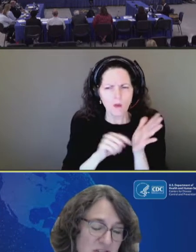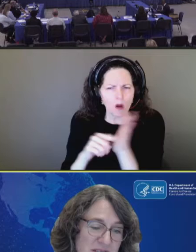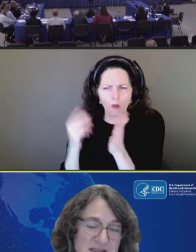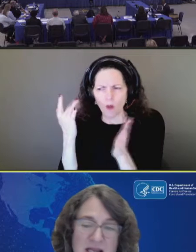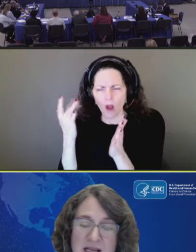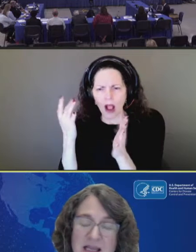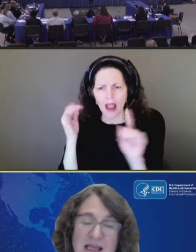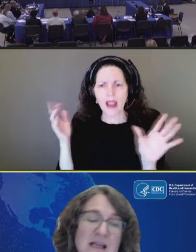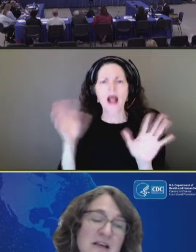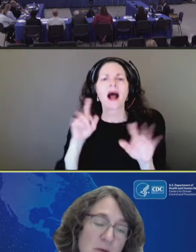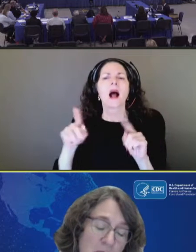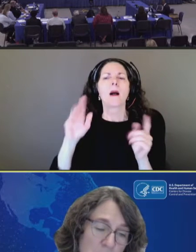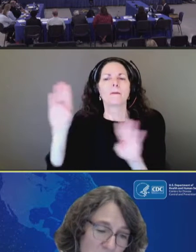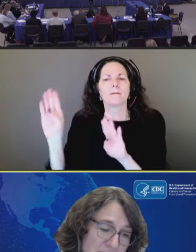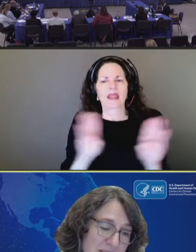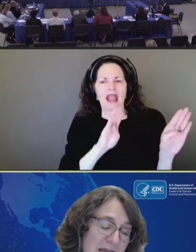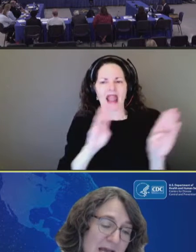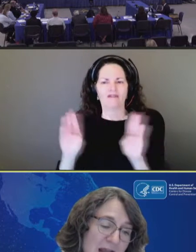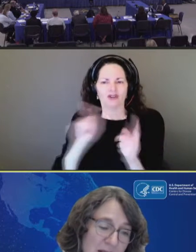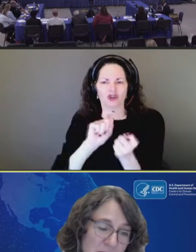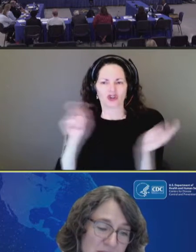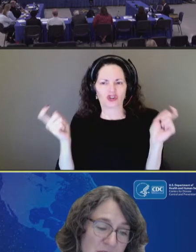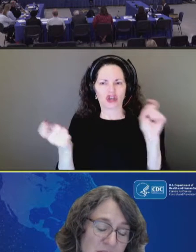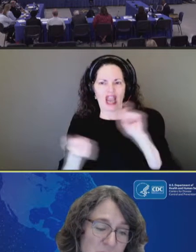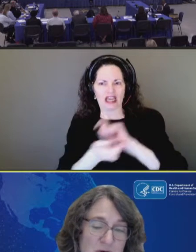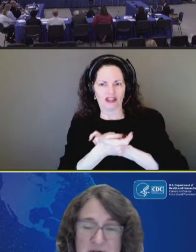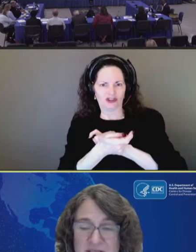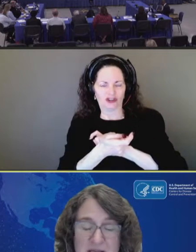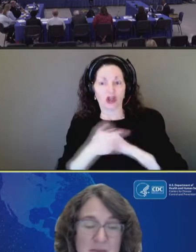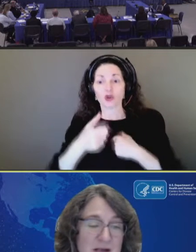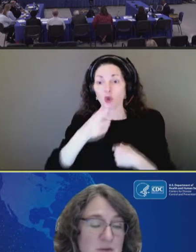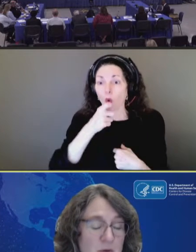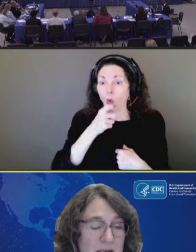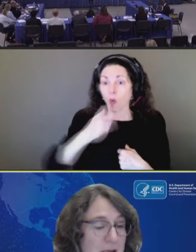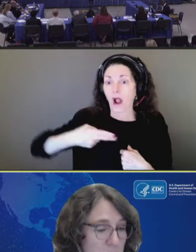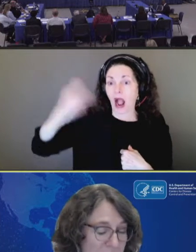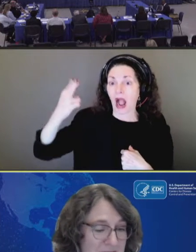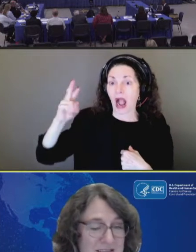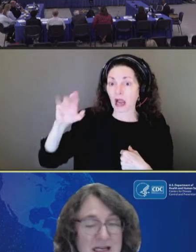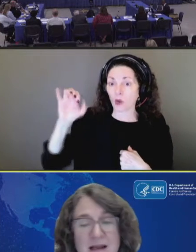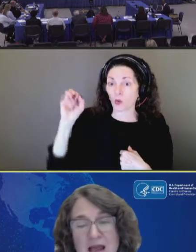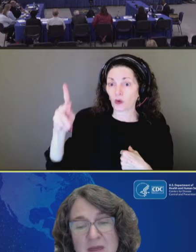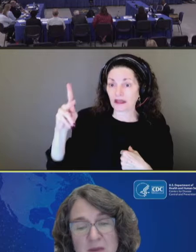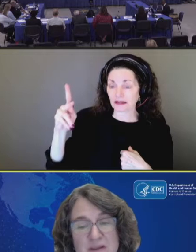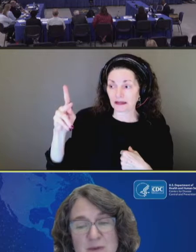changes in persons at high risk for exposure to mpox were being embraced. And that those